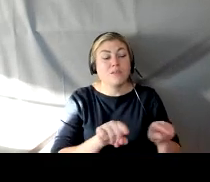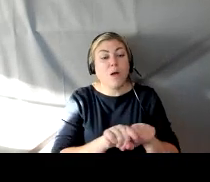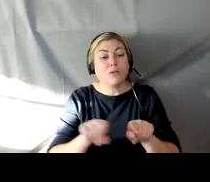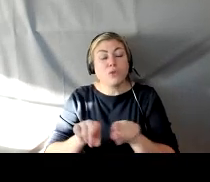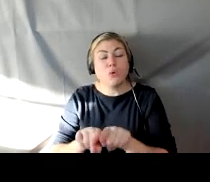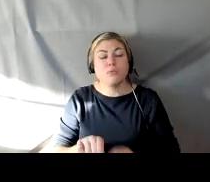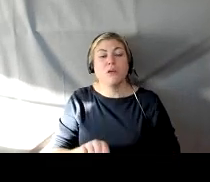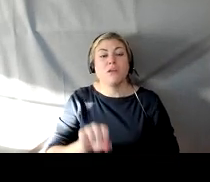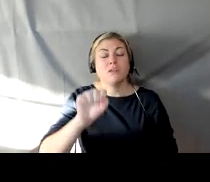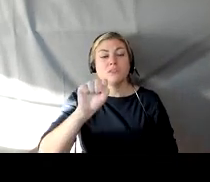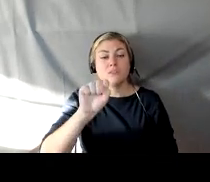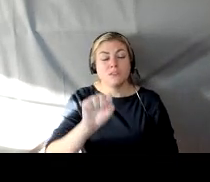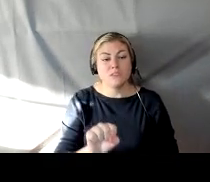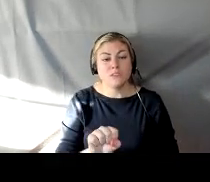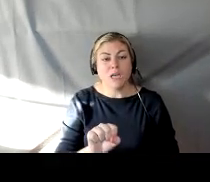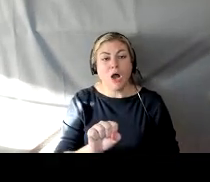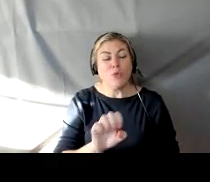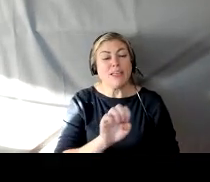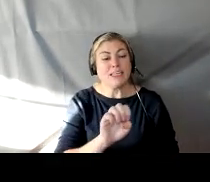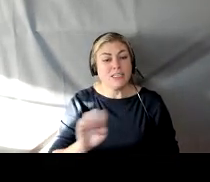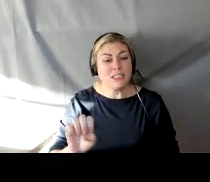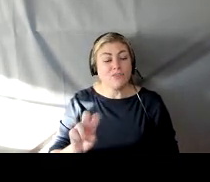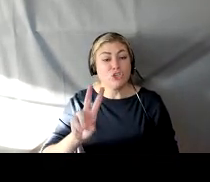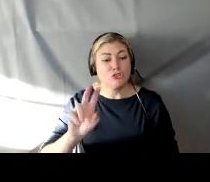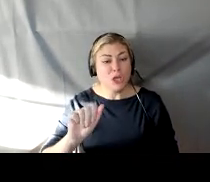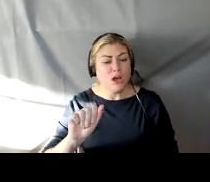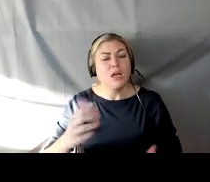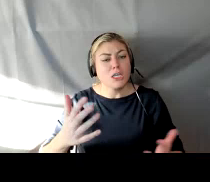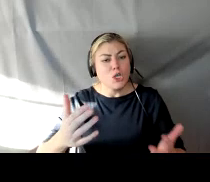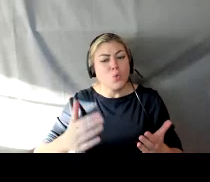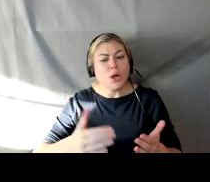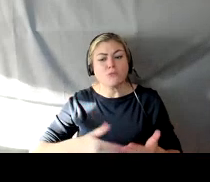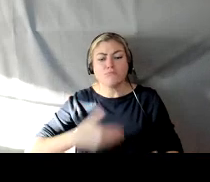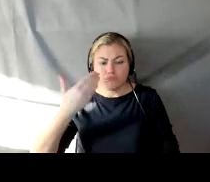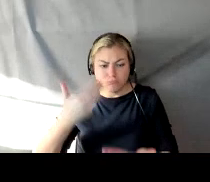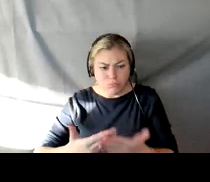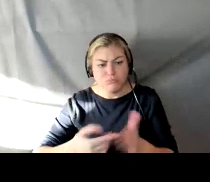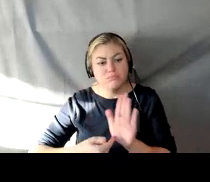Virginia and Northeast Carolina nationally distinctive and how does the